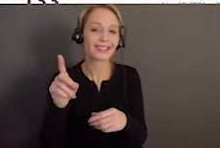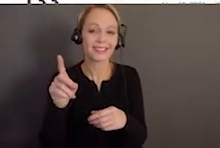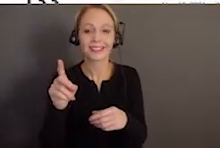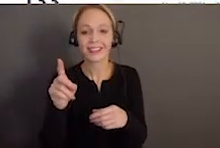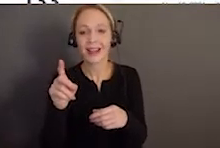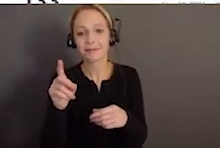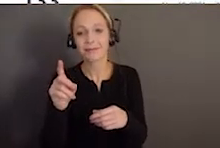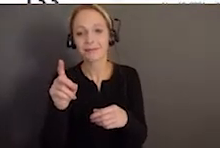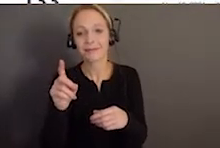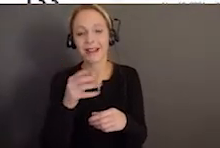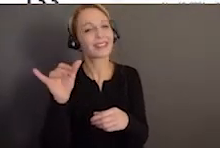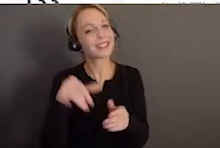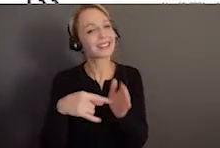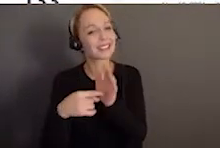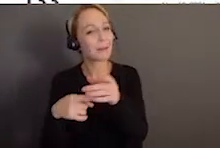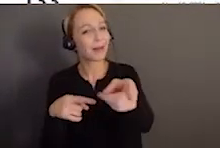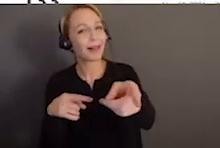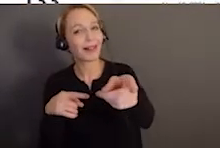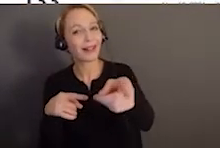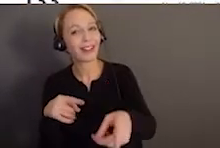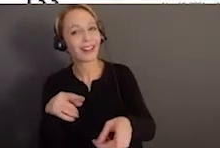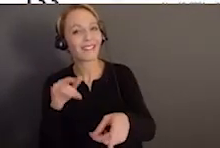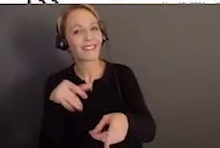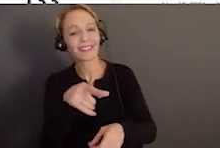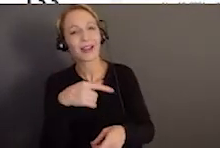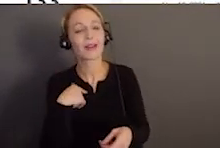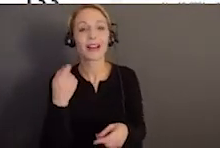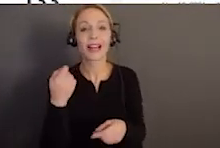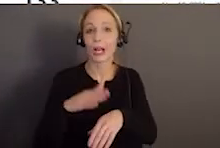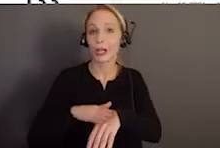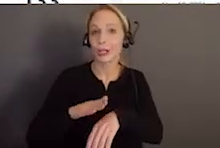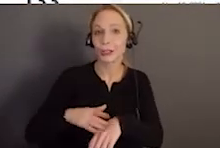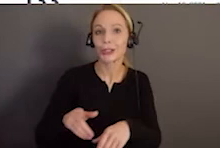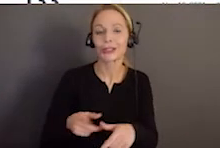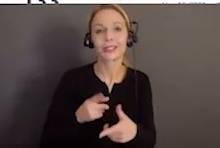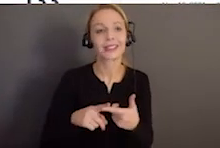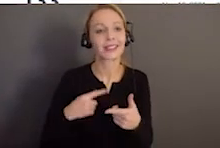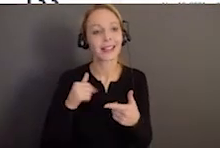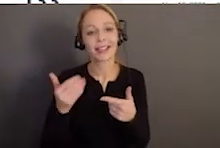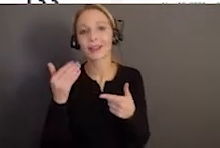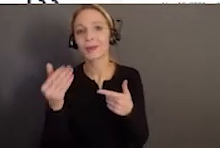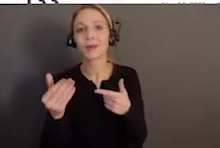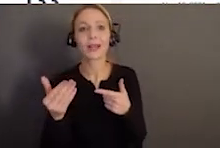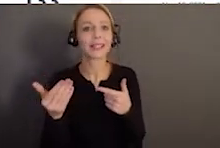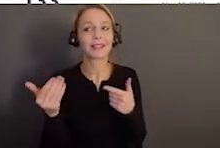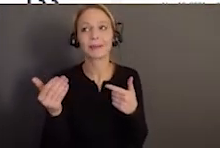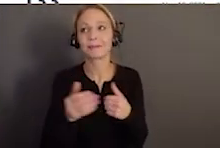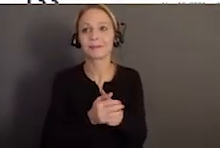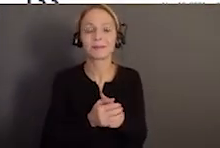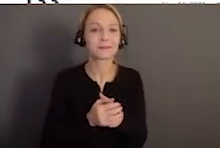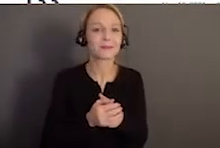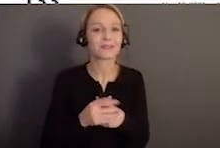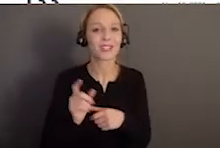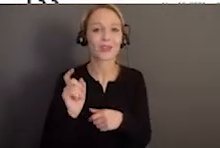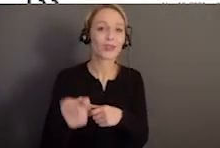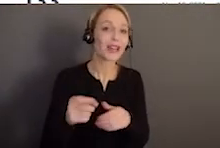SO WE HAVE ALERT HERE AND I CAN GO AHEAD AND GRANT ACCESS.